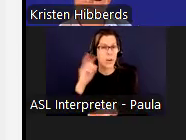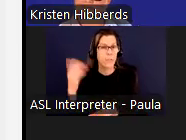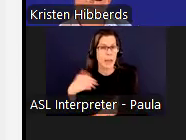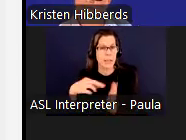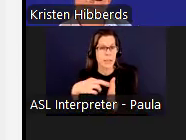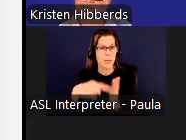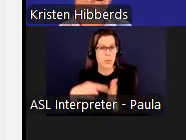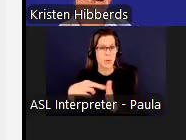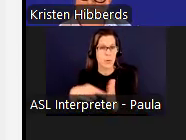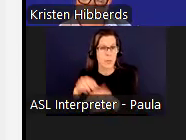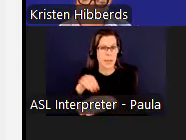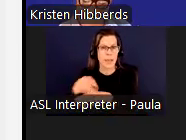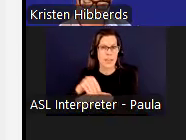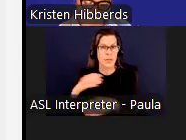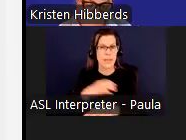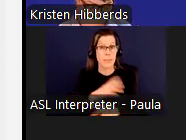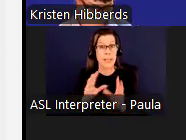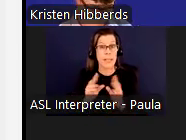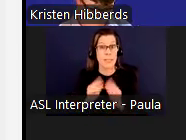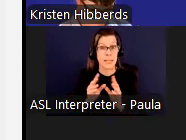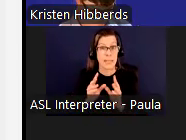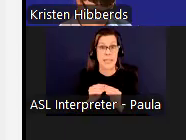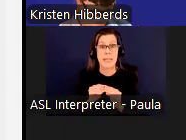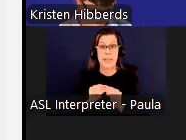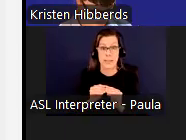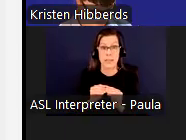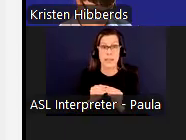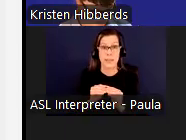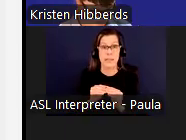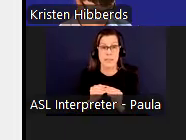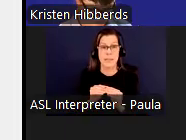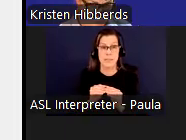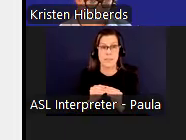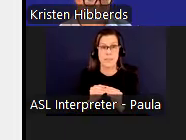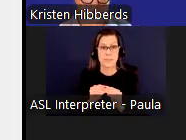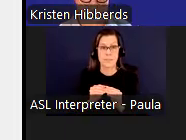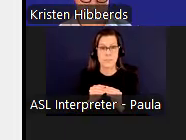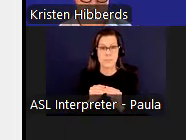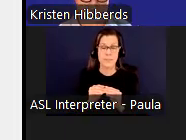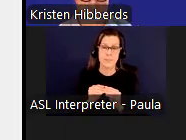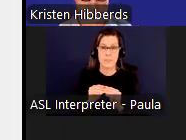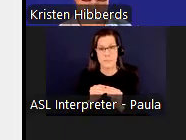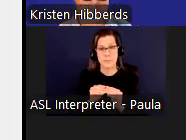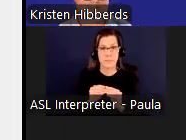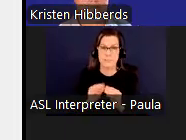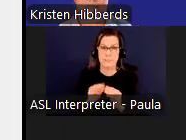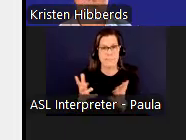know, rule advisory committee meetings that there was kind of guidance to not you, you know,